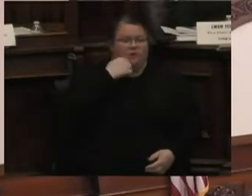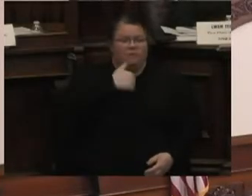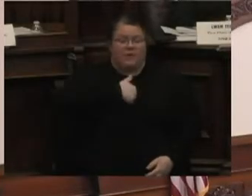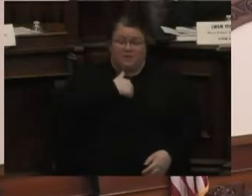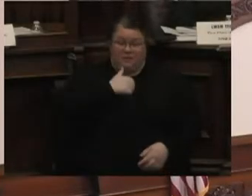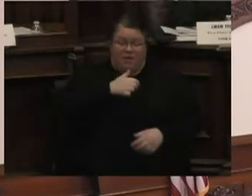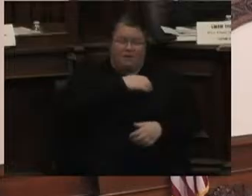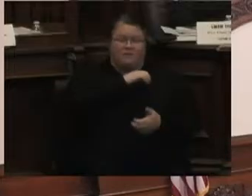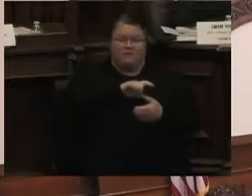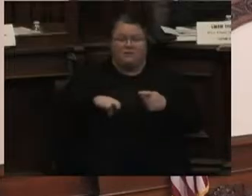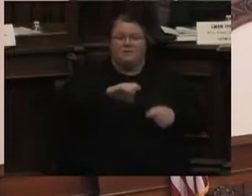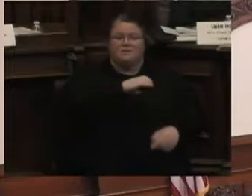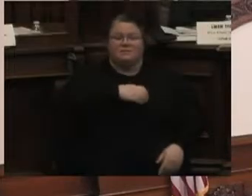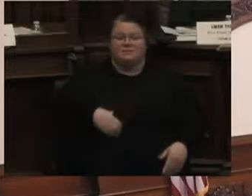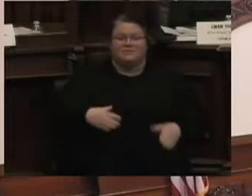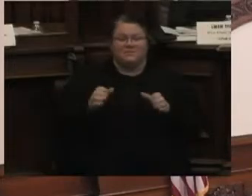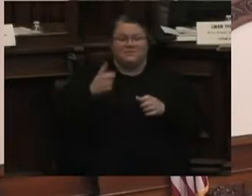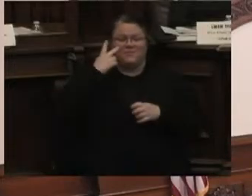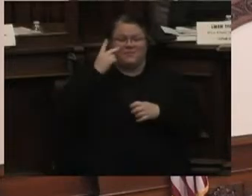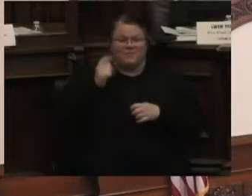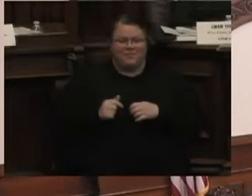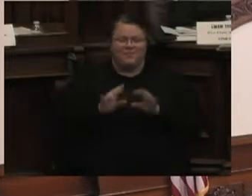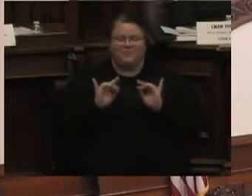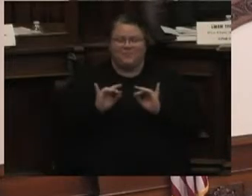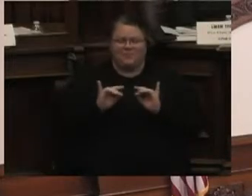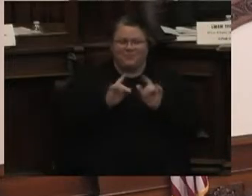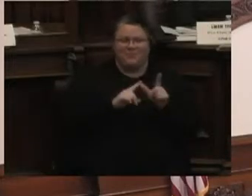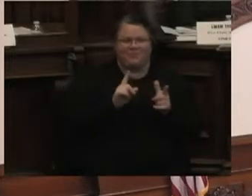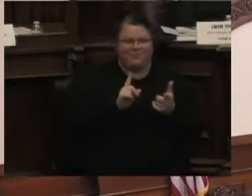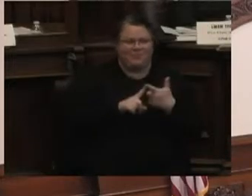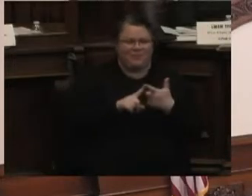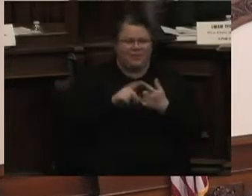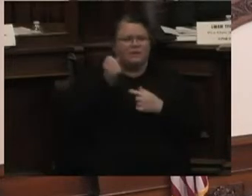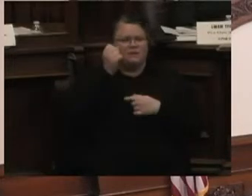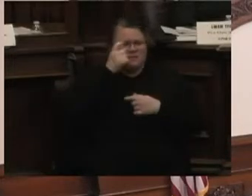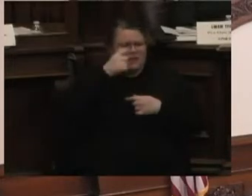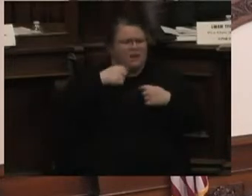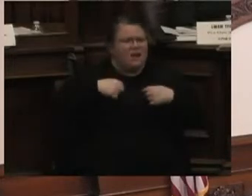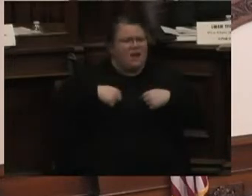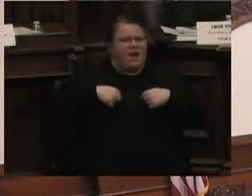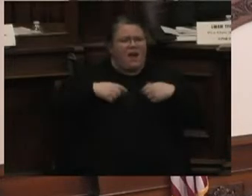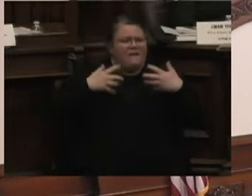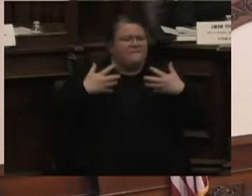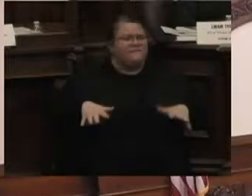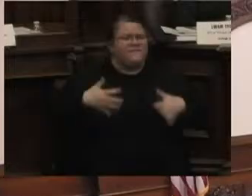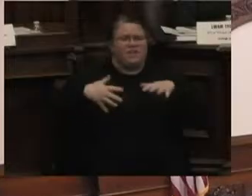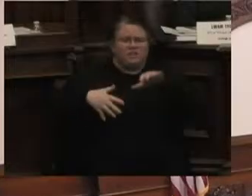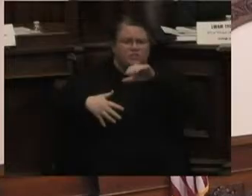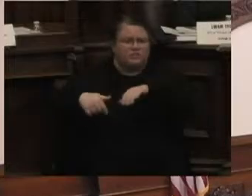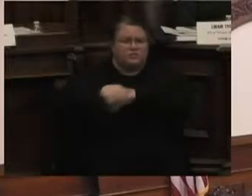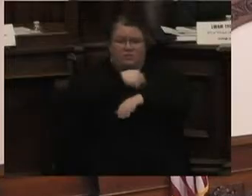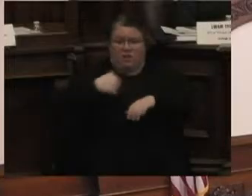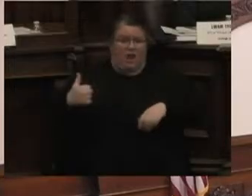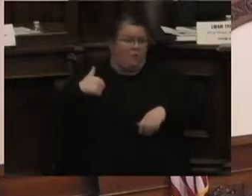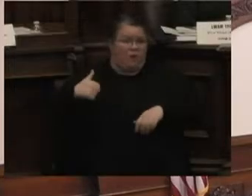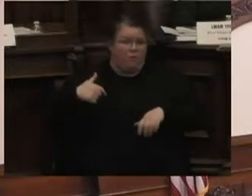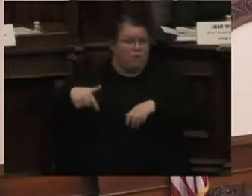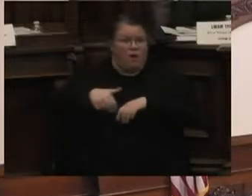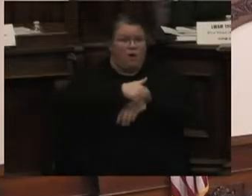maybe we should give Miguel a call. I can I can give the mayor a call to see if it can